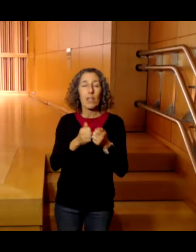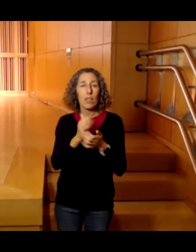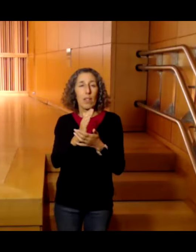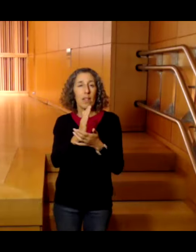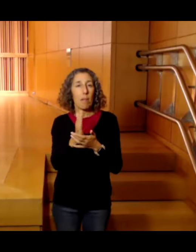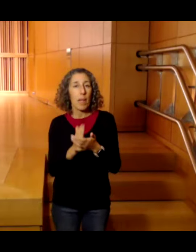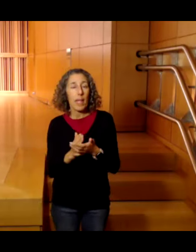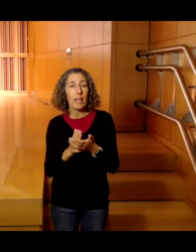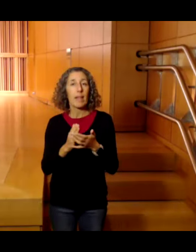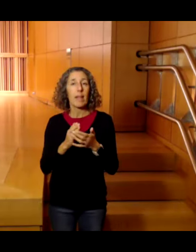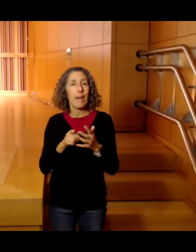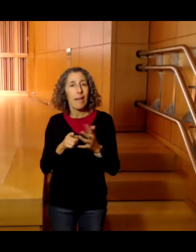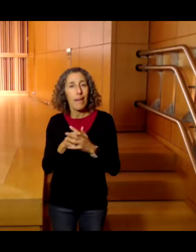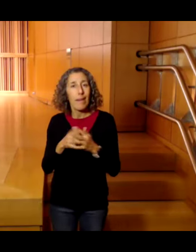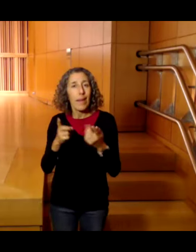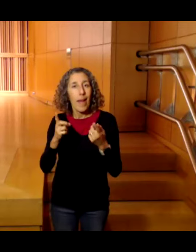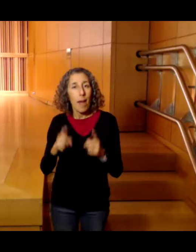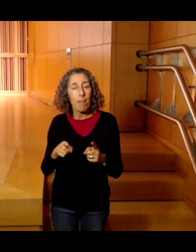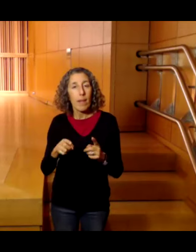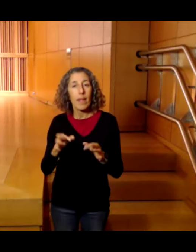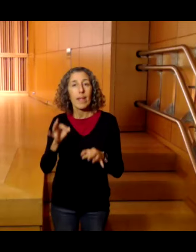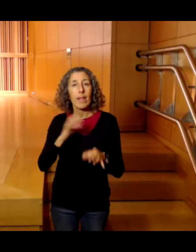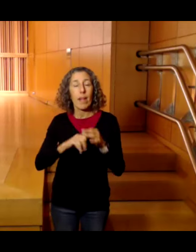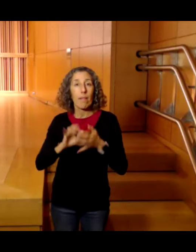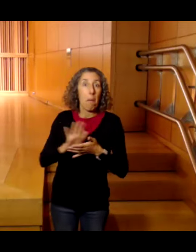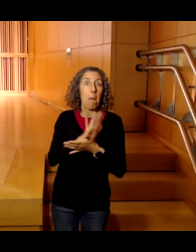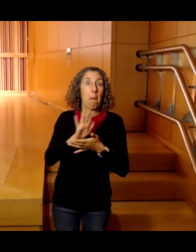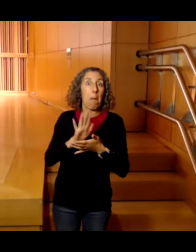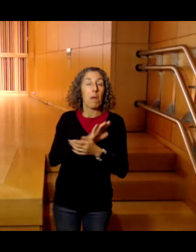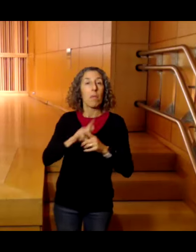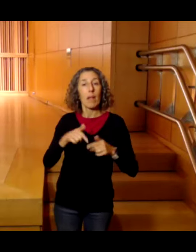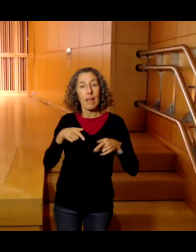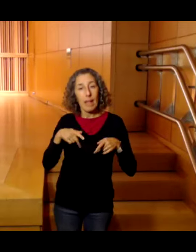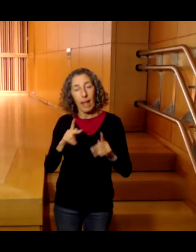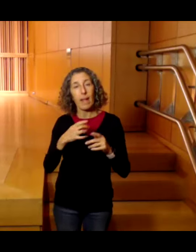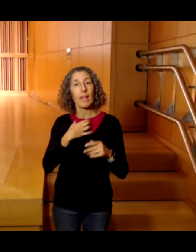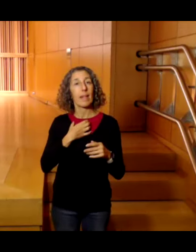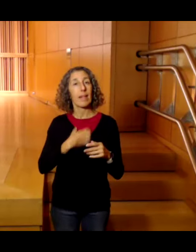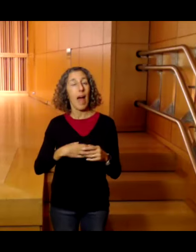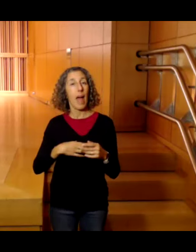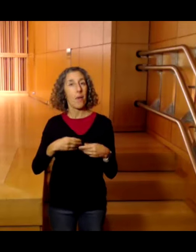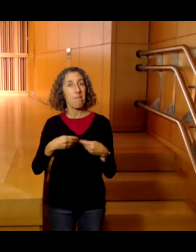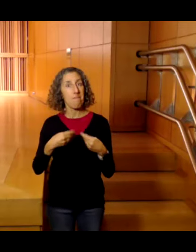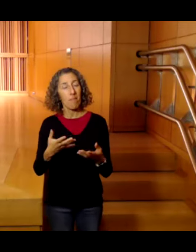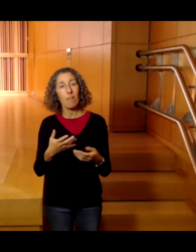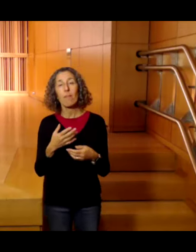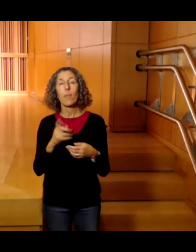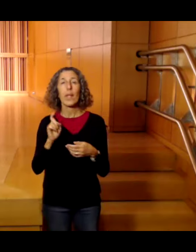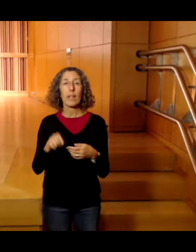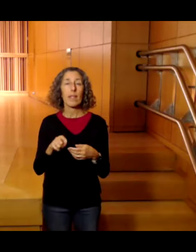cracks and our culture, where belief meets desire. We need that is, to try to imagine a democratic community.